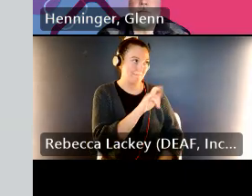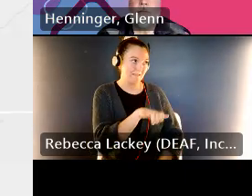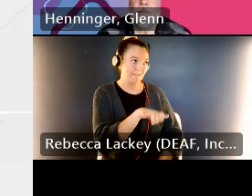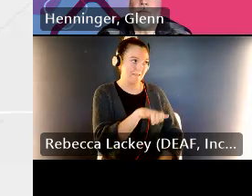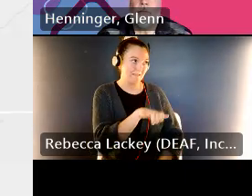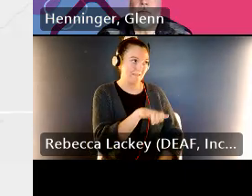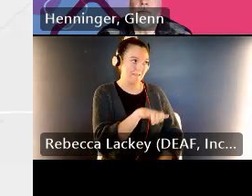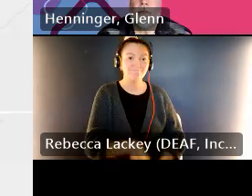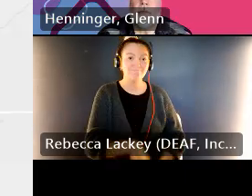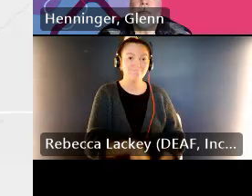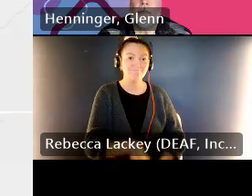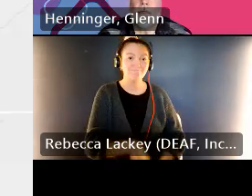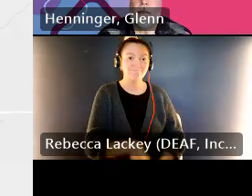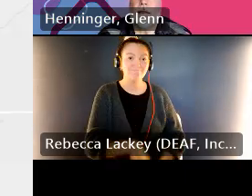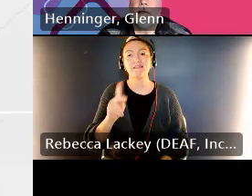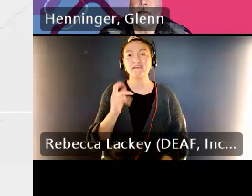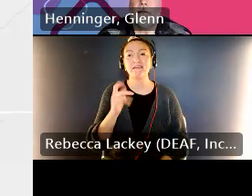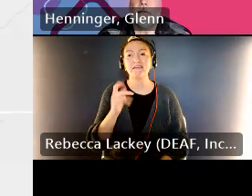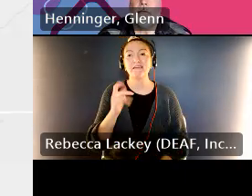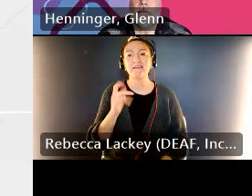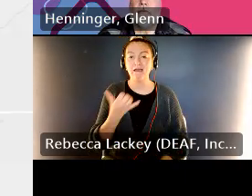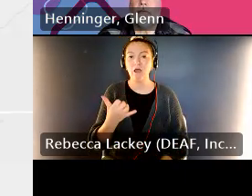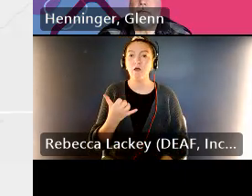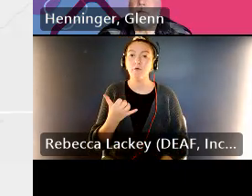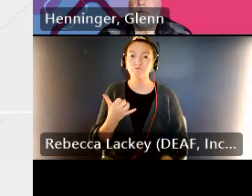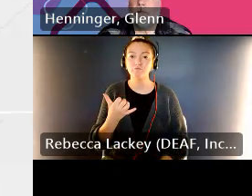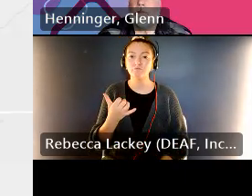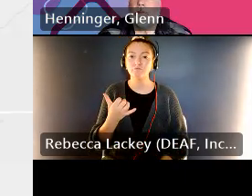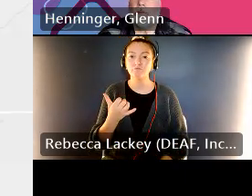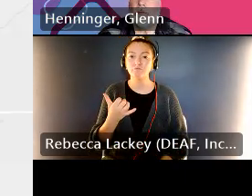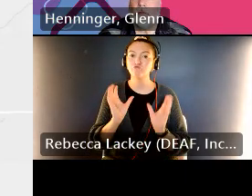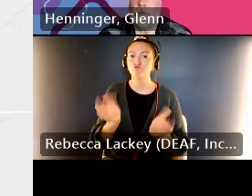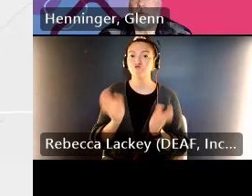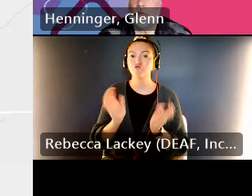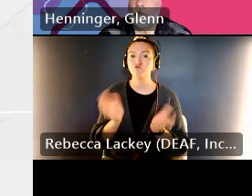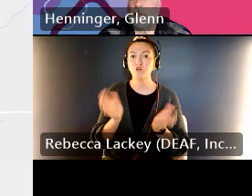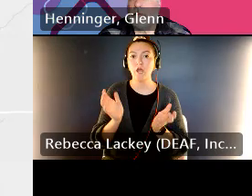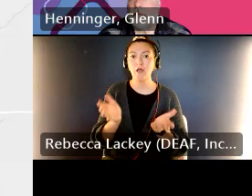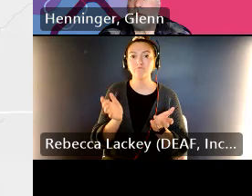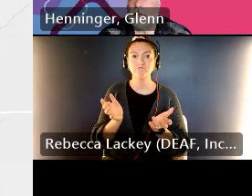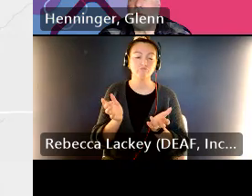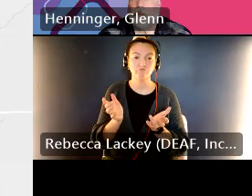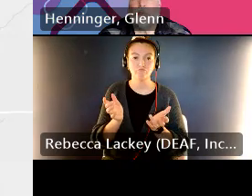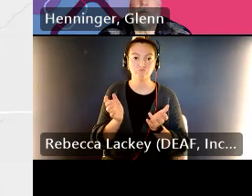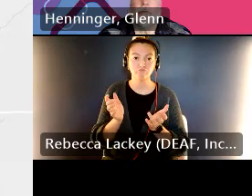So there's a link now in the chat for the this traffic calming project web page,